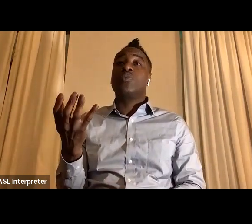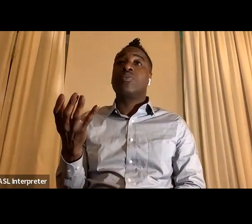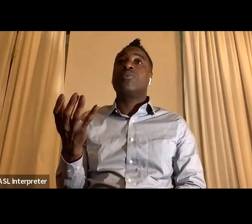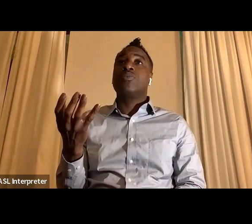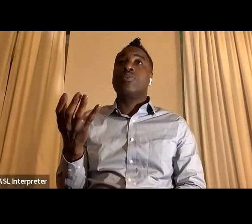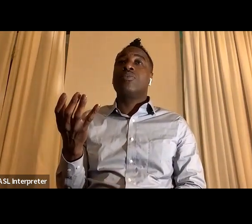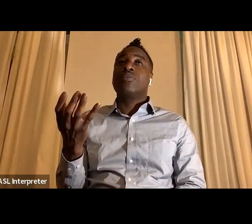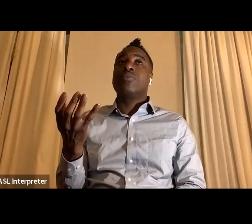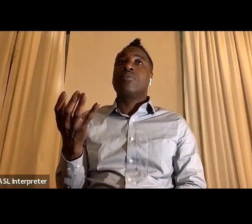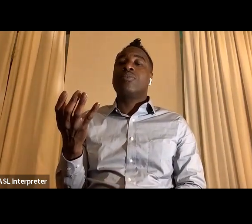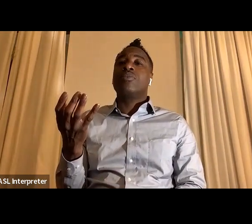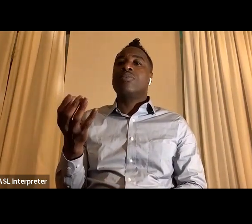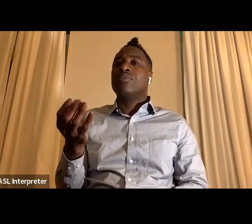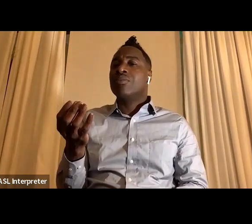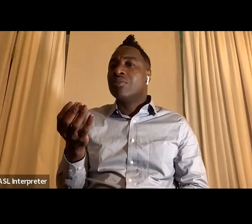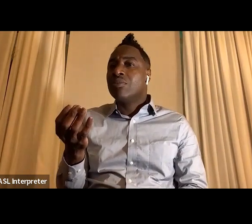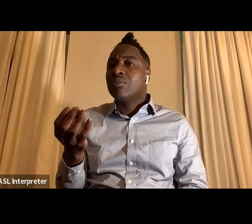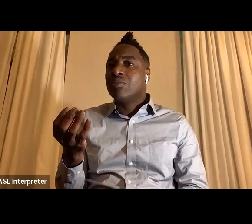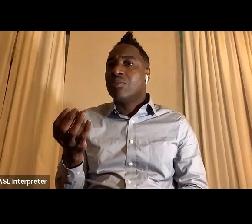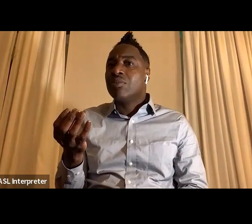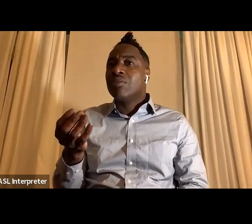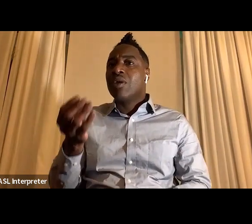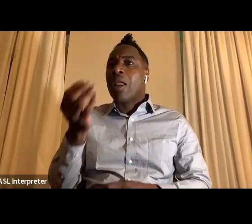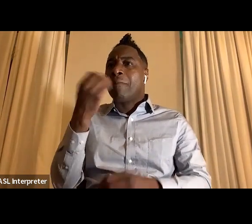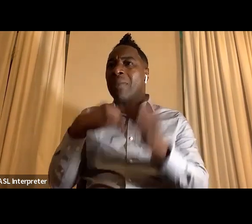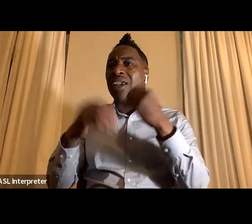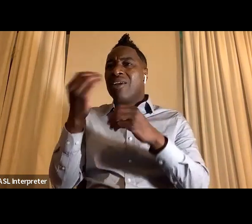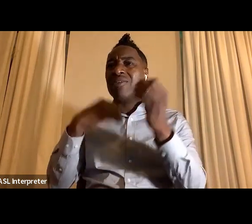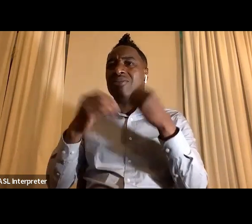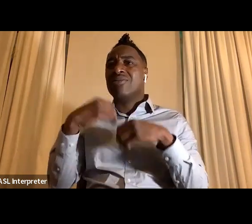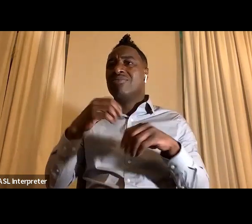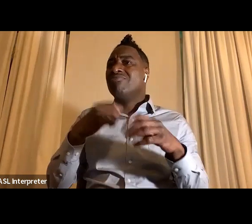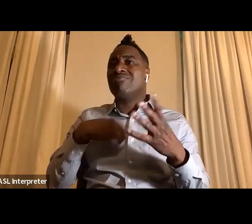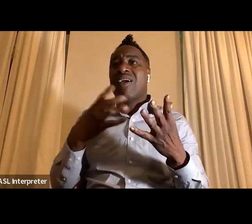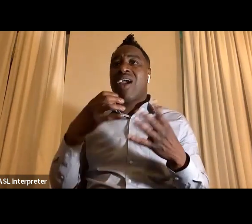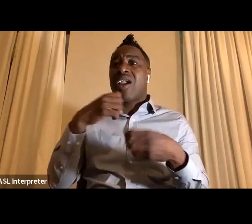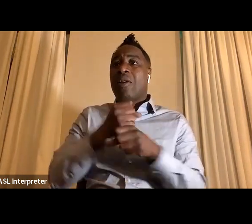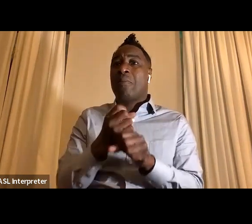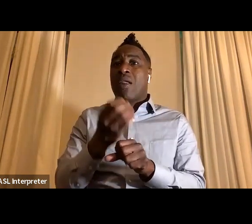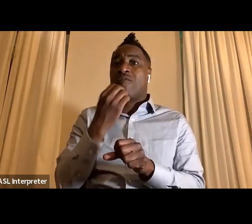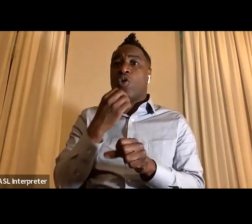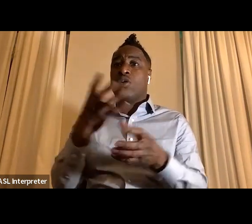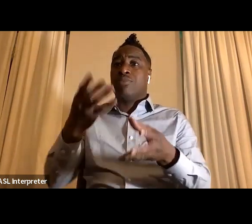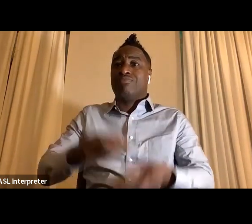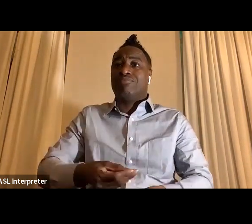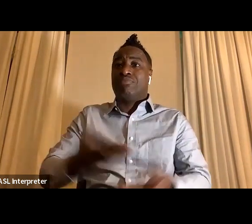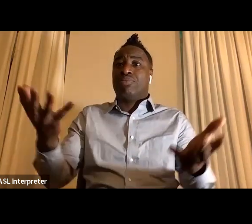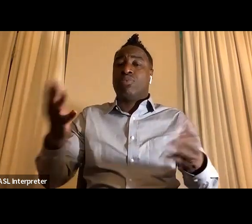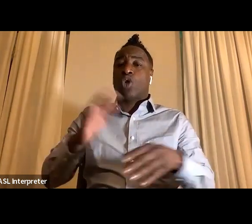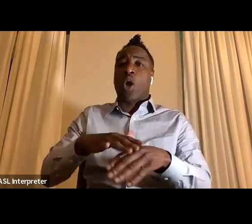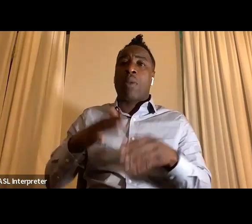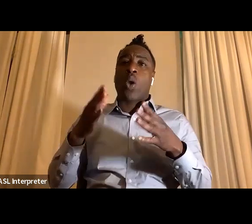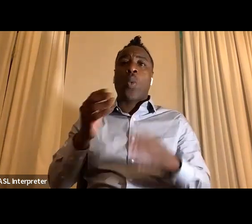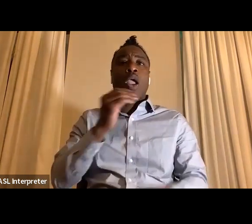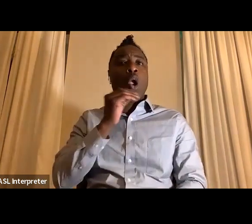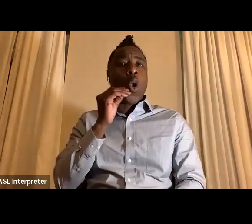meals where I like put plates together and stuff to give out to the people that I usually see just on my on my way home and stuff like that, like the original, like